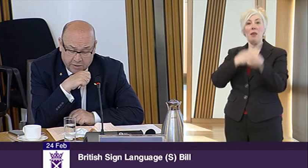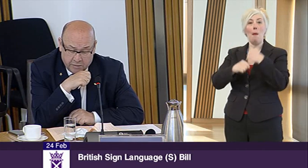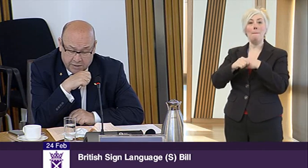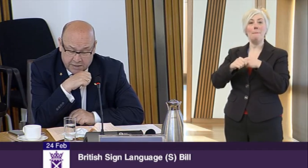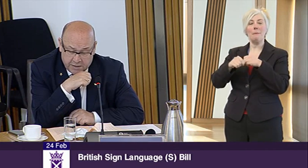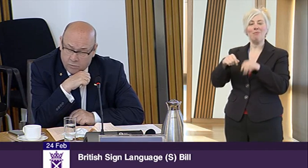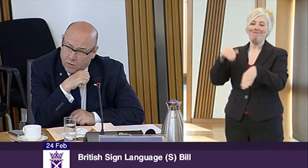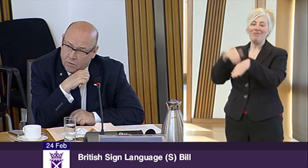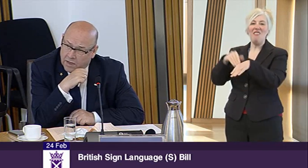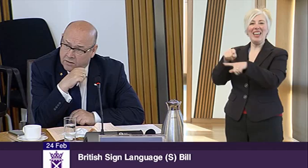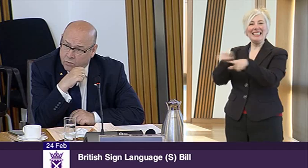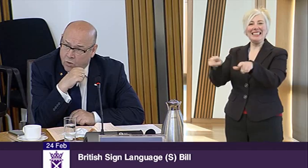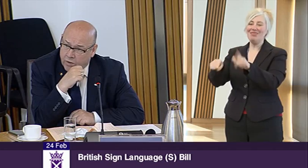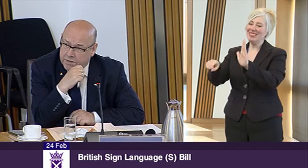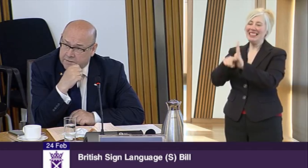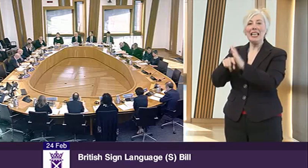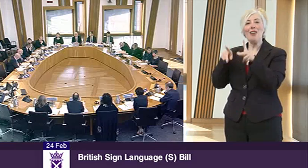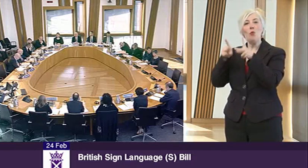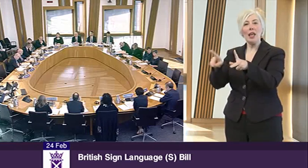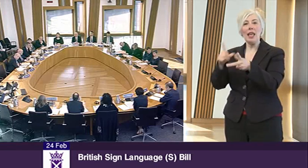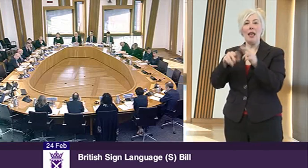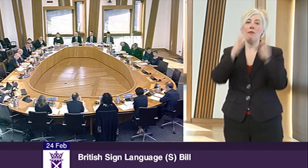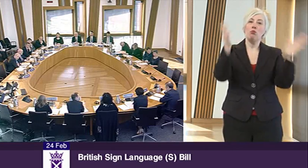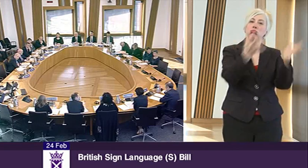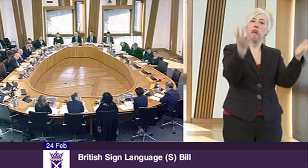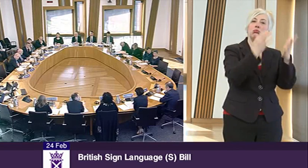could be negatively affected by the BSL bill and, if so, in what ways?